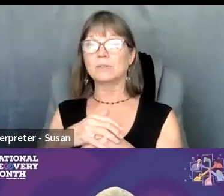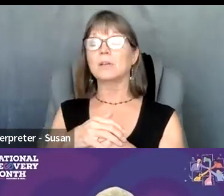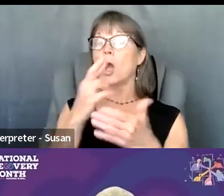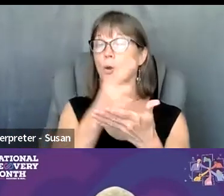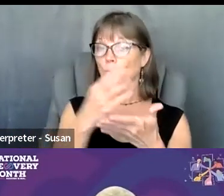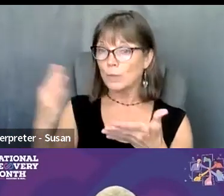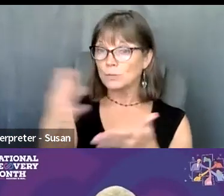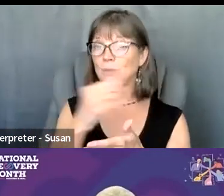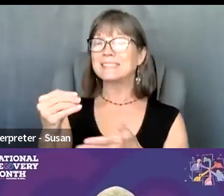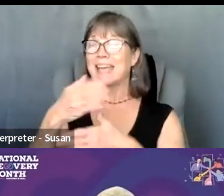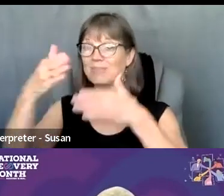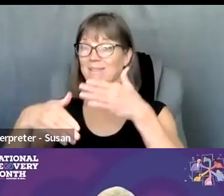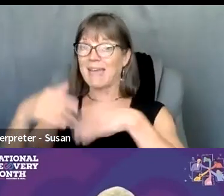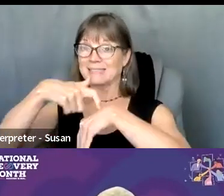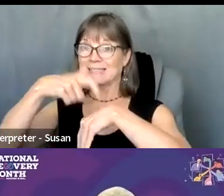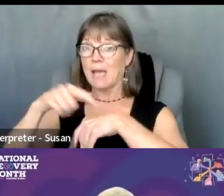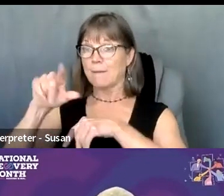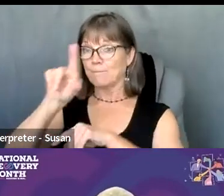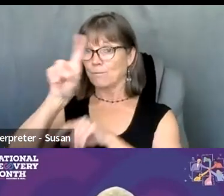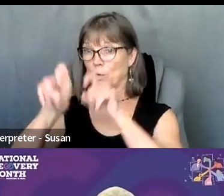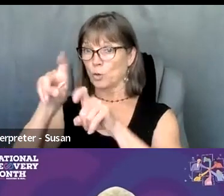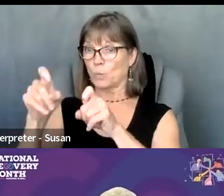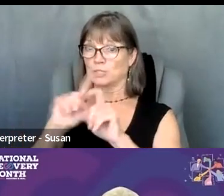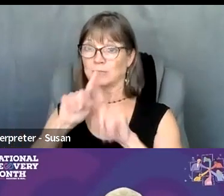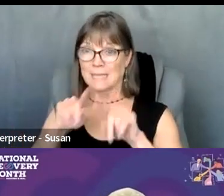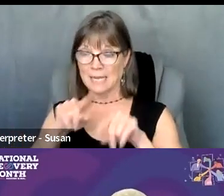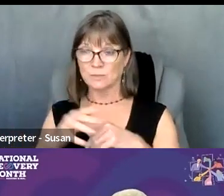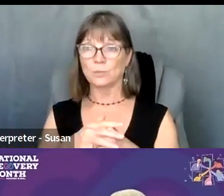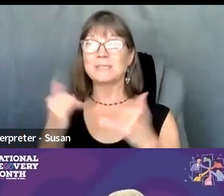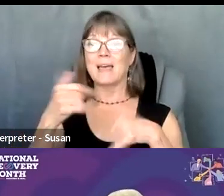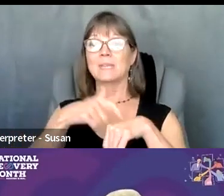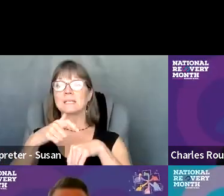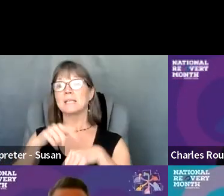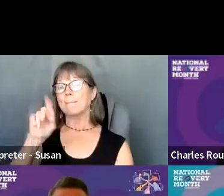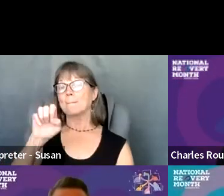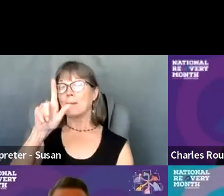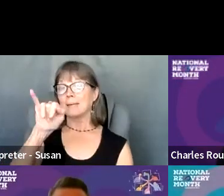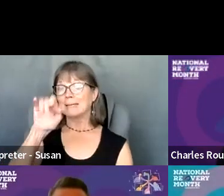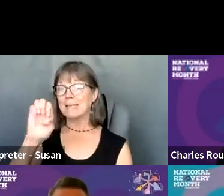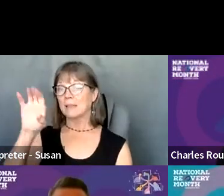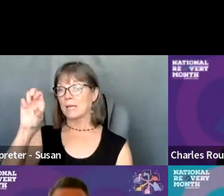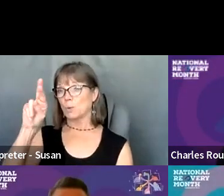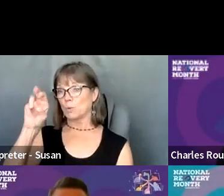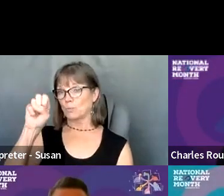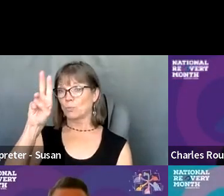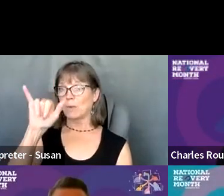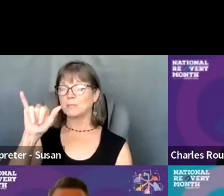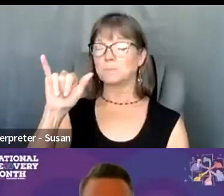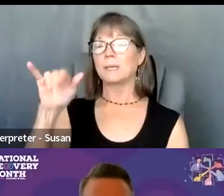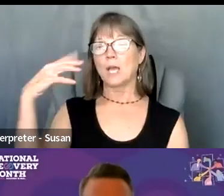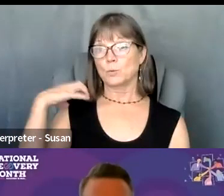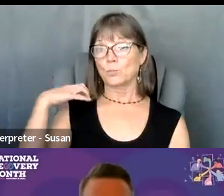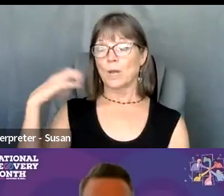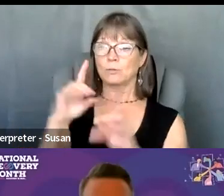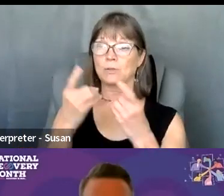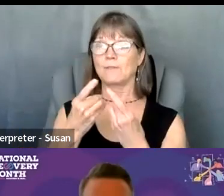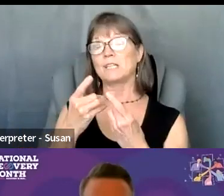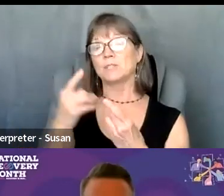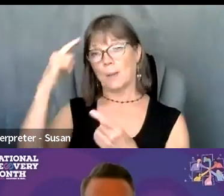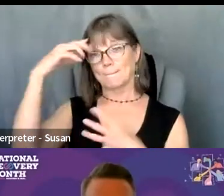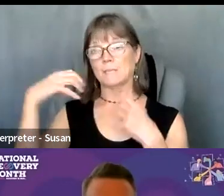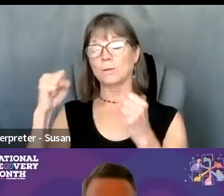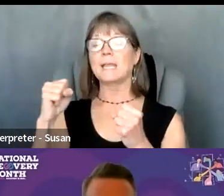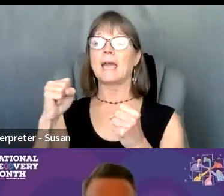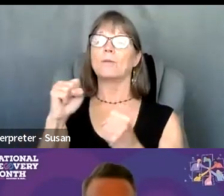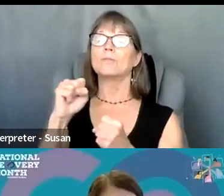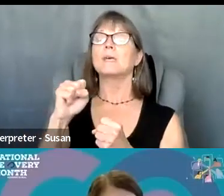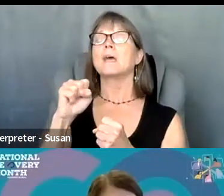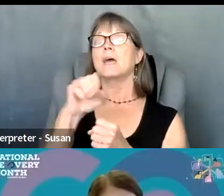Strategy Planning Office: for questions and answers. At this time I would like to turn it over to Kelly Crosby, Director for the division of mental health disabilities and substance use services.